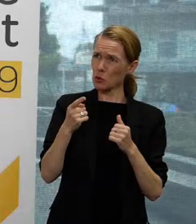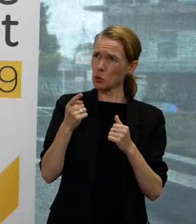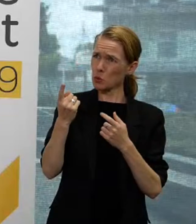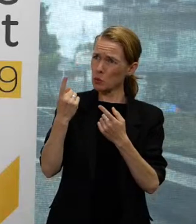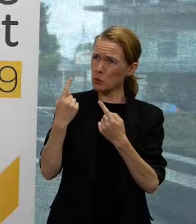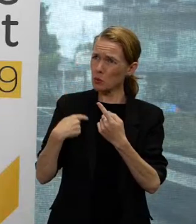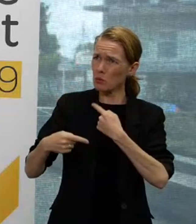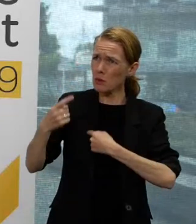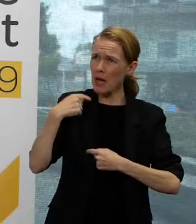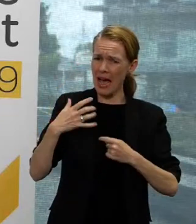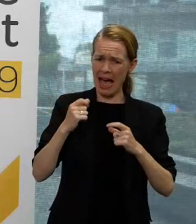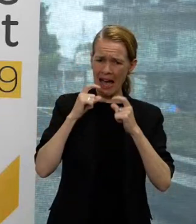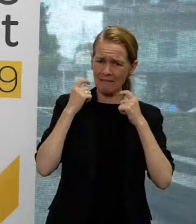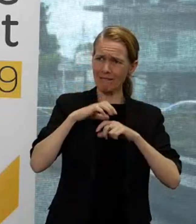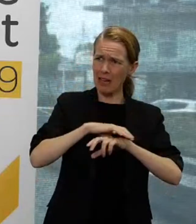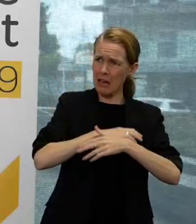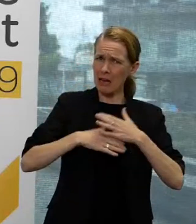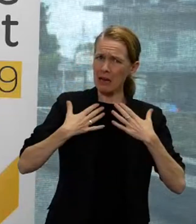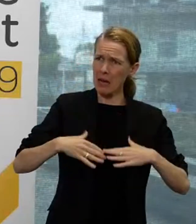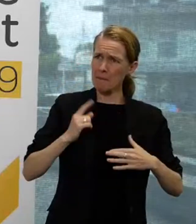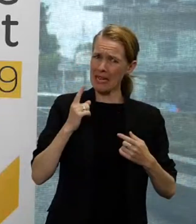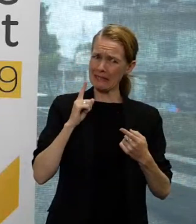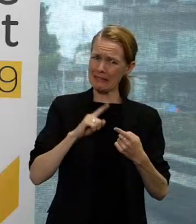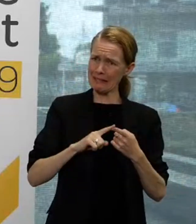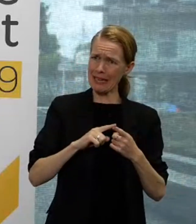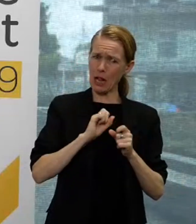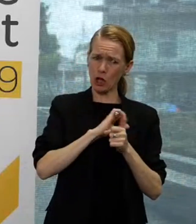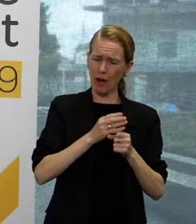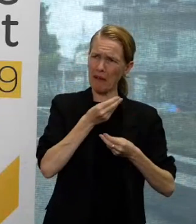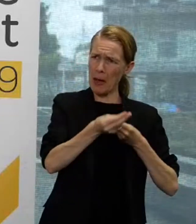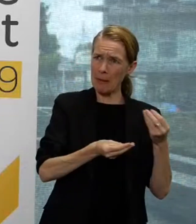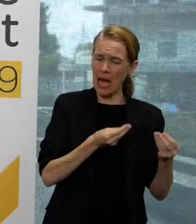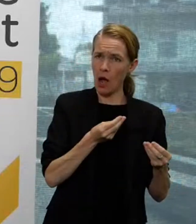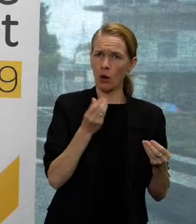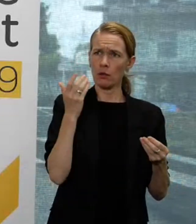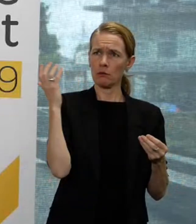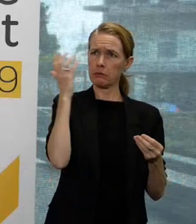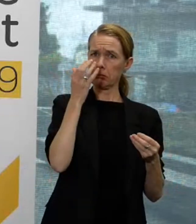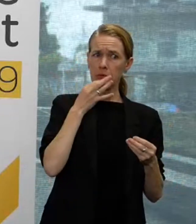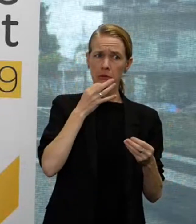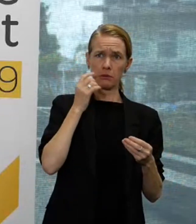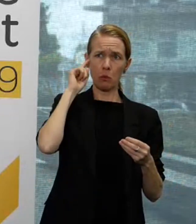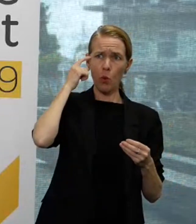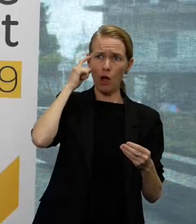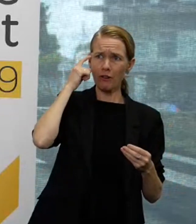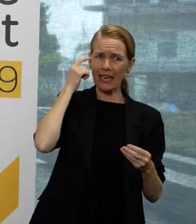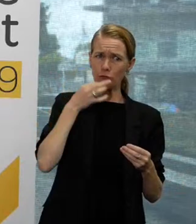that a port worker has then got COVID somehow. You say you're not overly concerned,